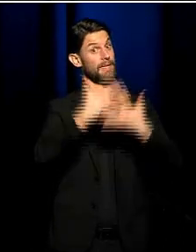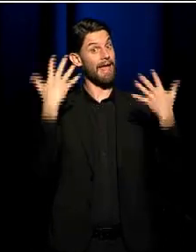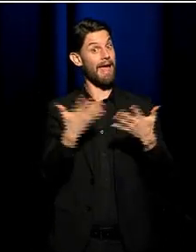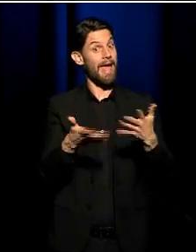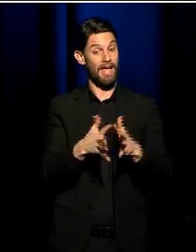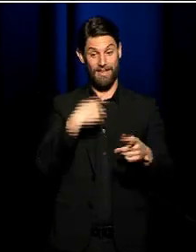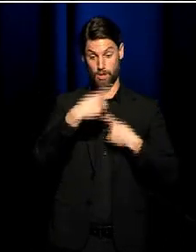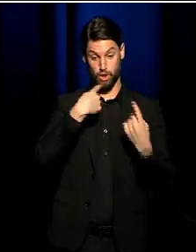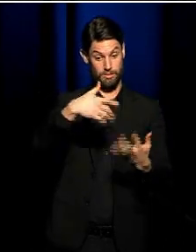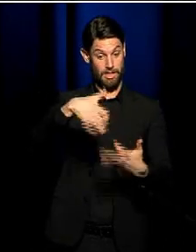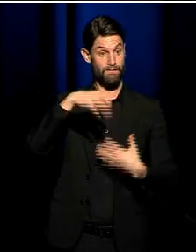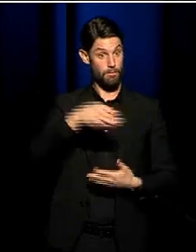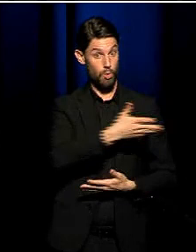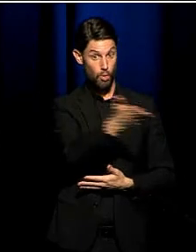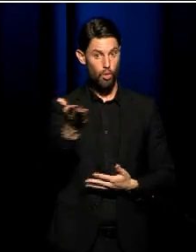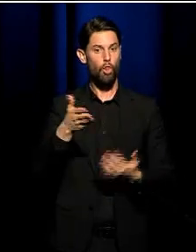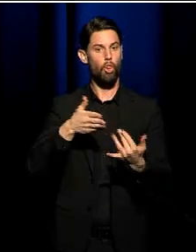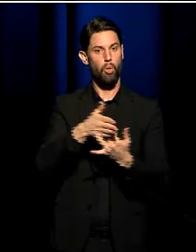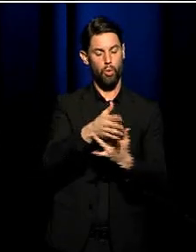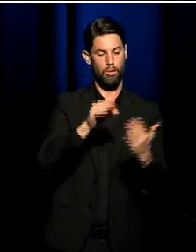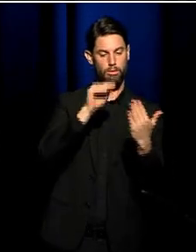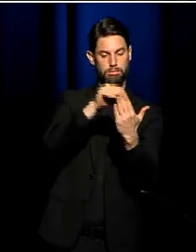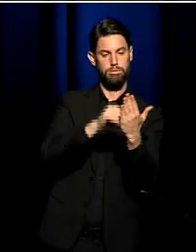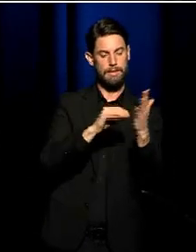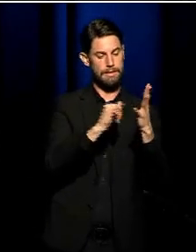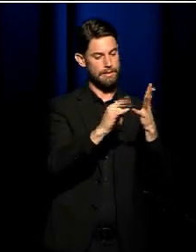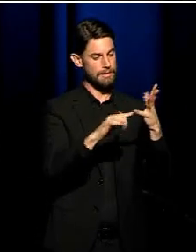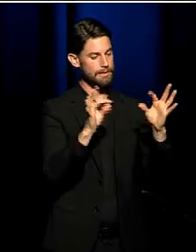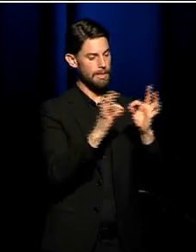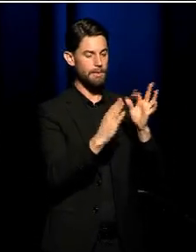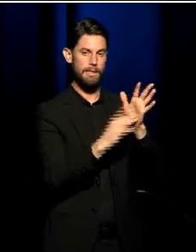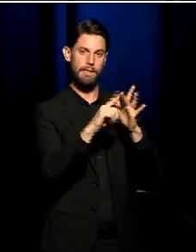opened for submissions on 29 July 2019 the majority of submissions received